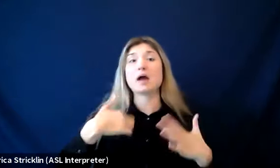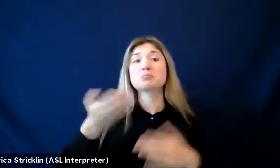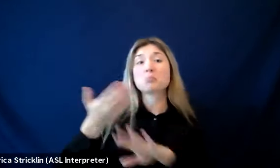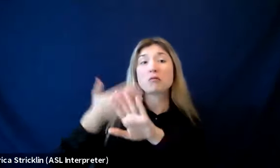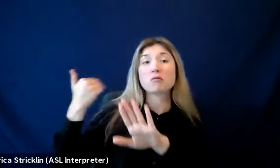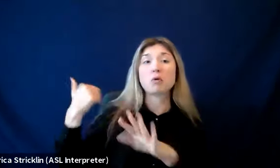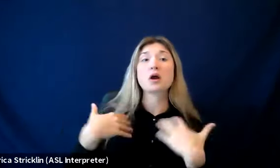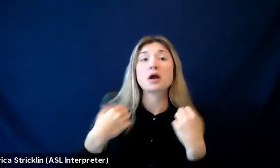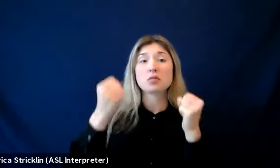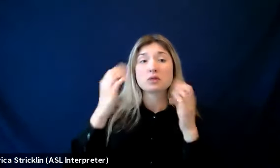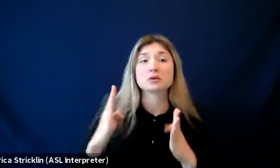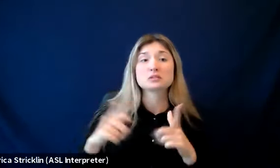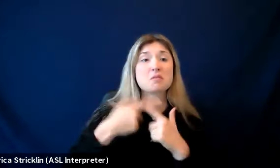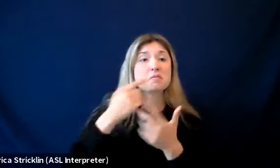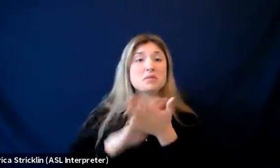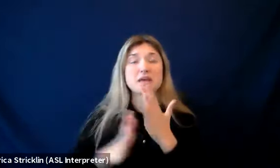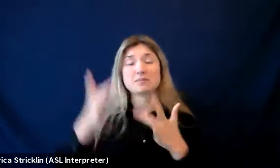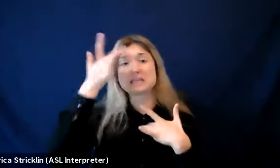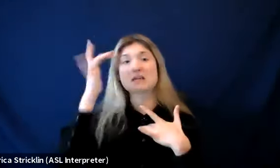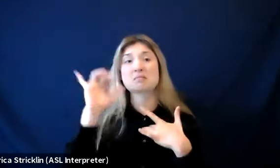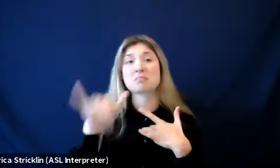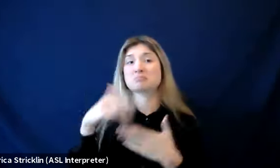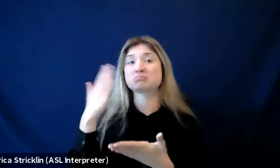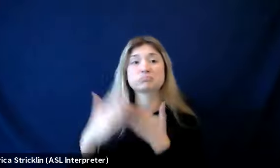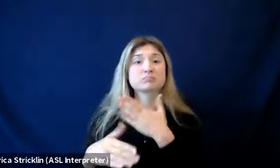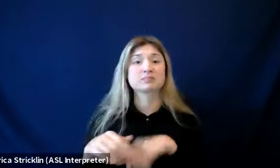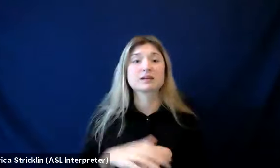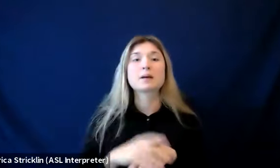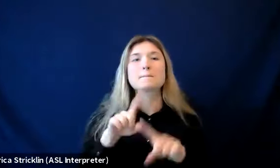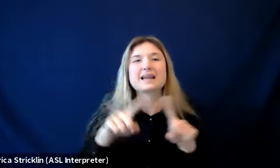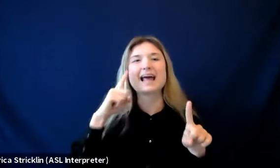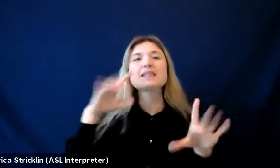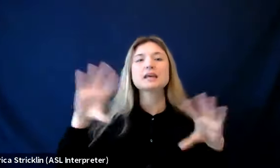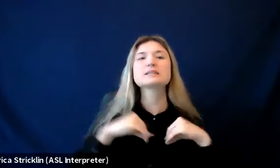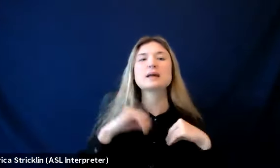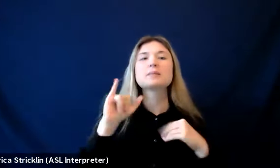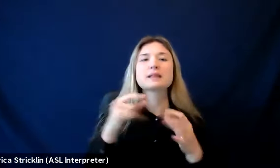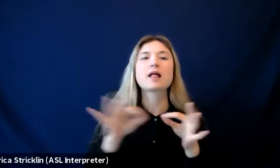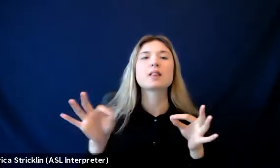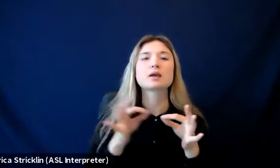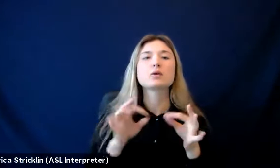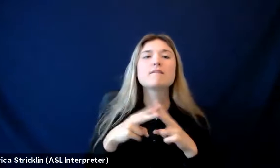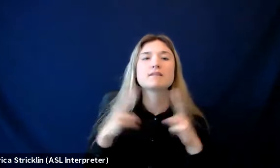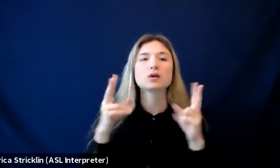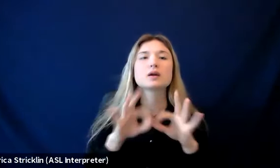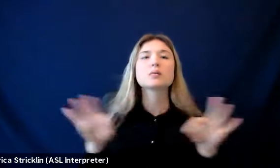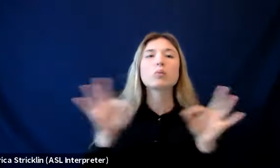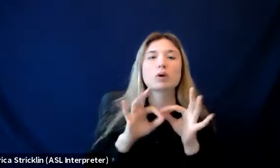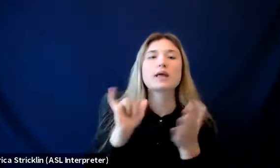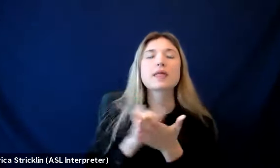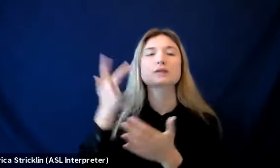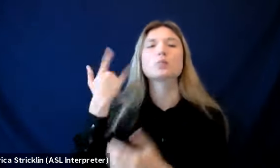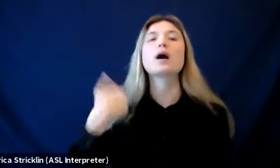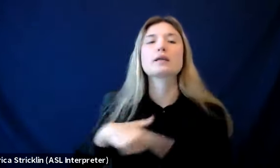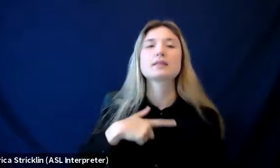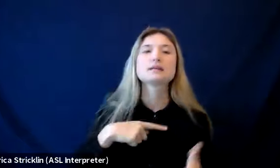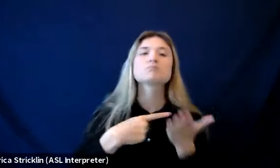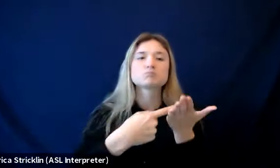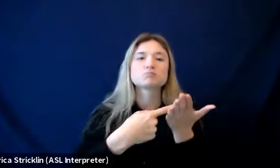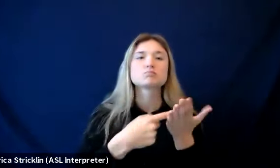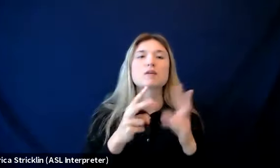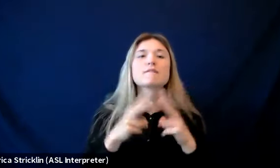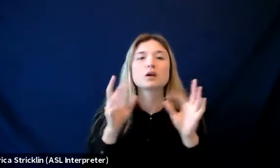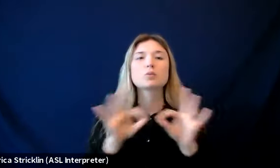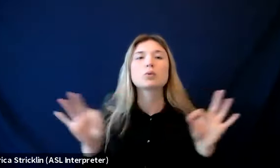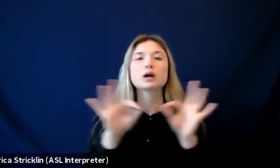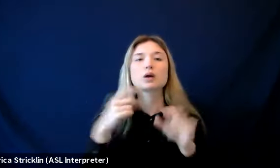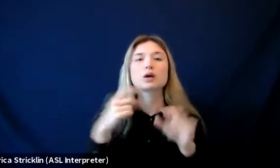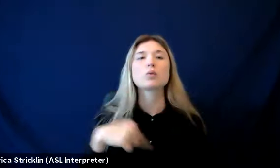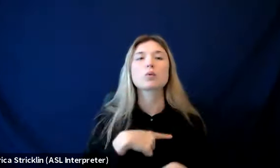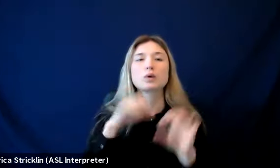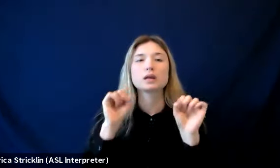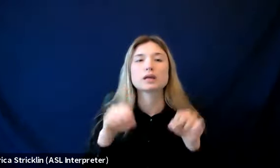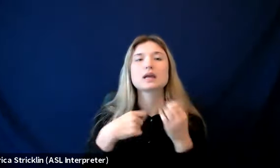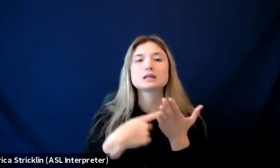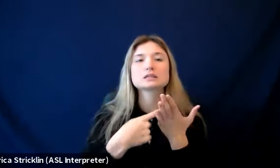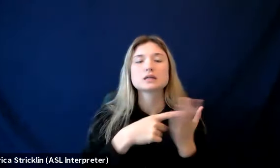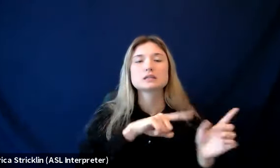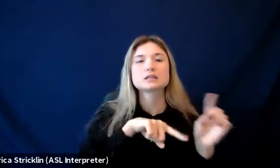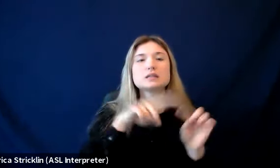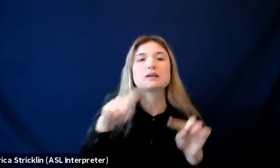that's the end of the story and I think respecting that language and respecting those boundaries are so important, and that's why these conversations are so important, so we can discuss those nuances between all these different communities so thank you.